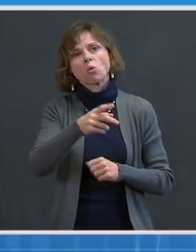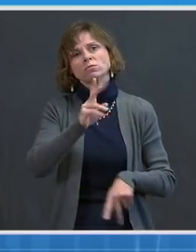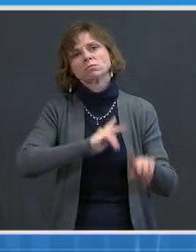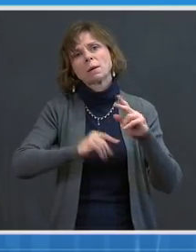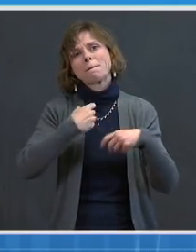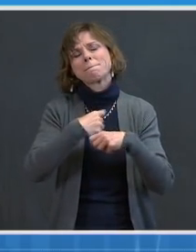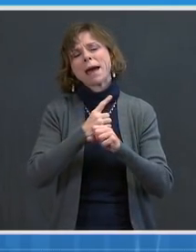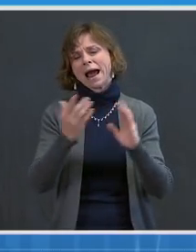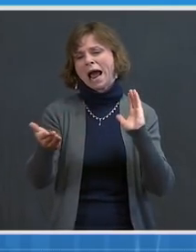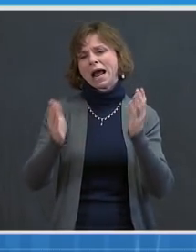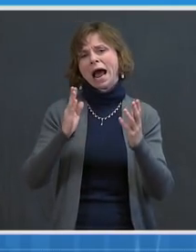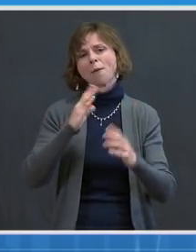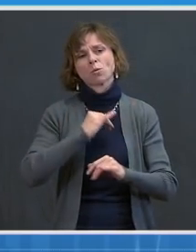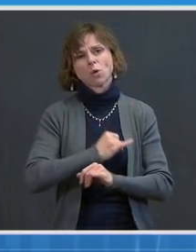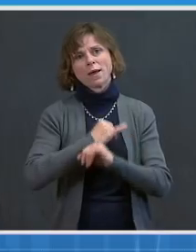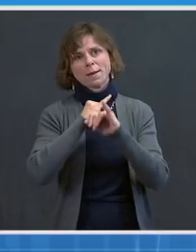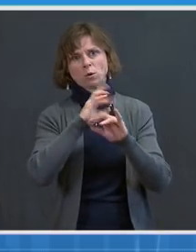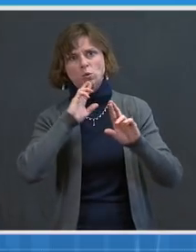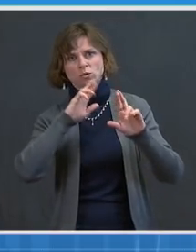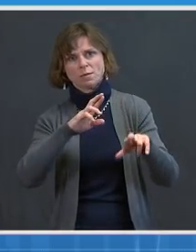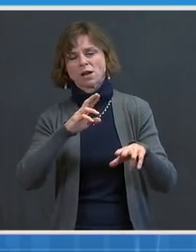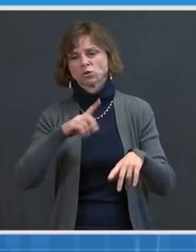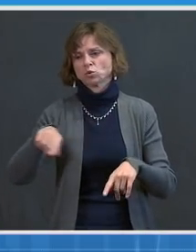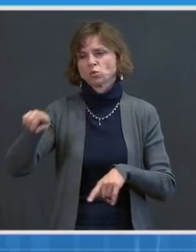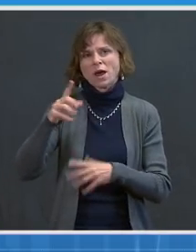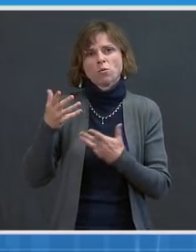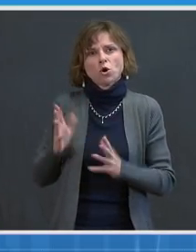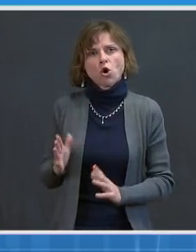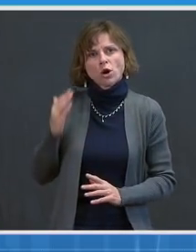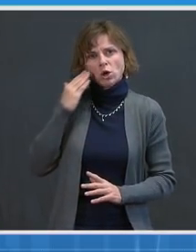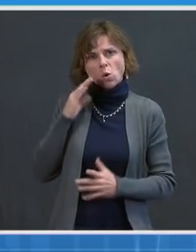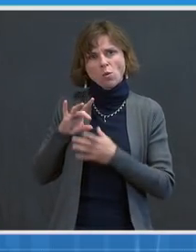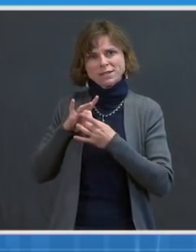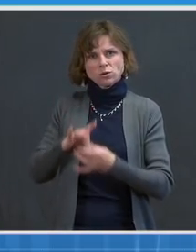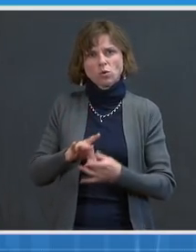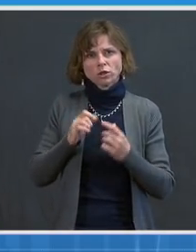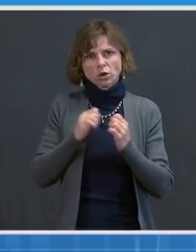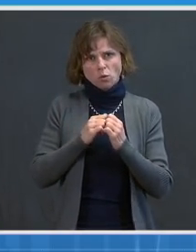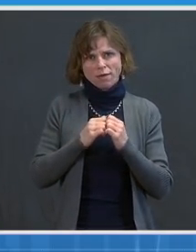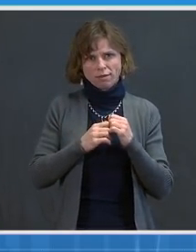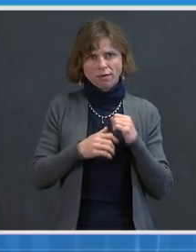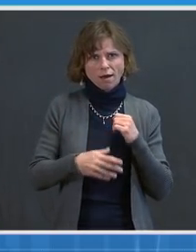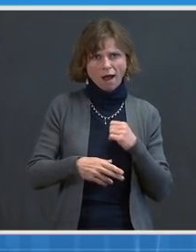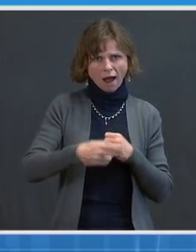to that which we know, actually, is associated with the high degree of protection